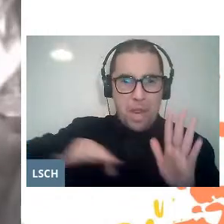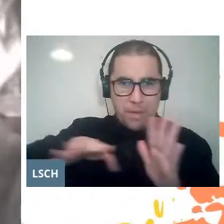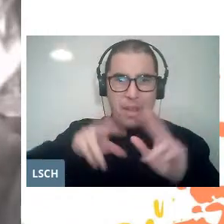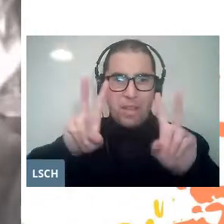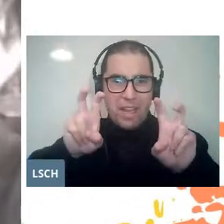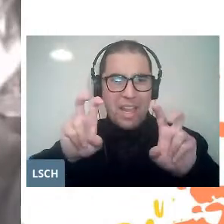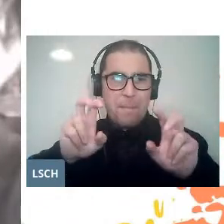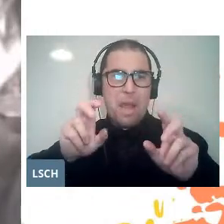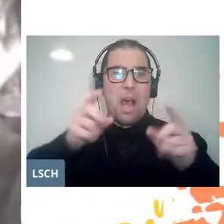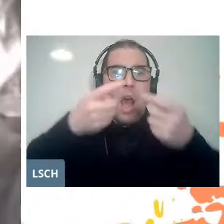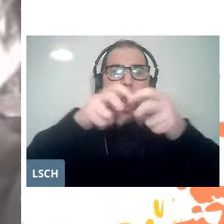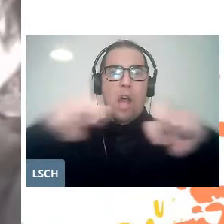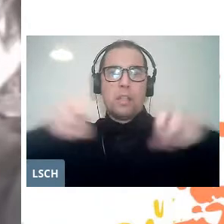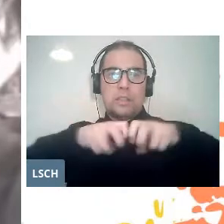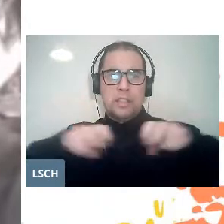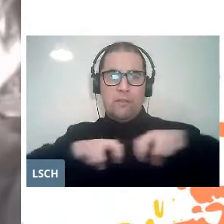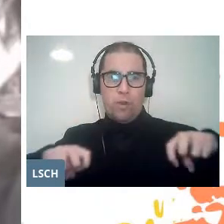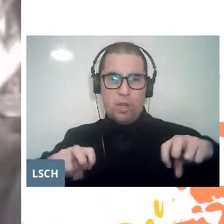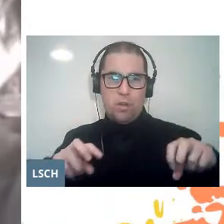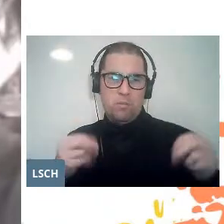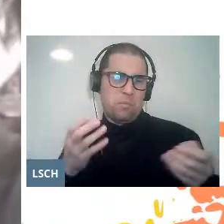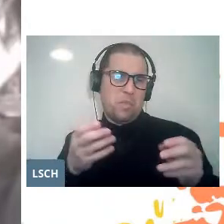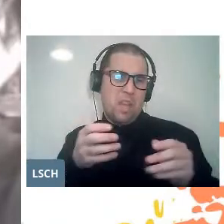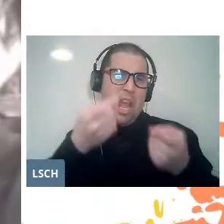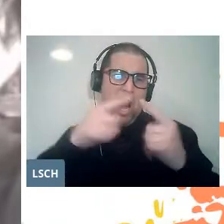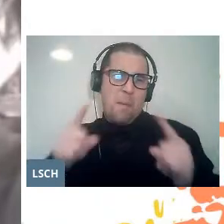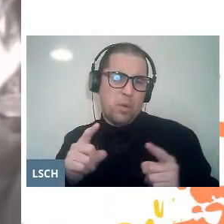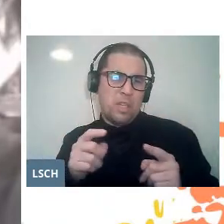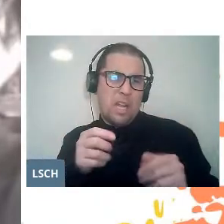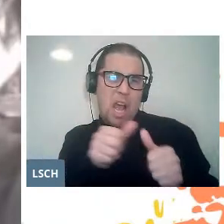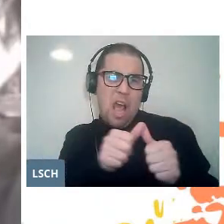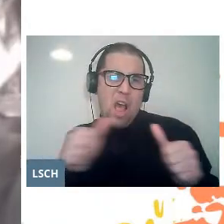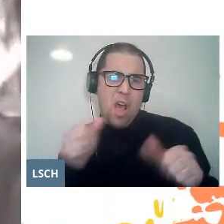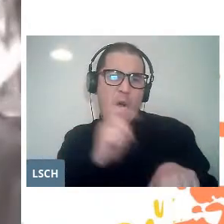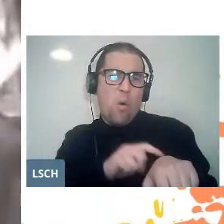with pieces that had a duration of approximately